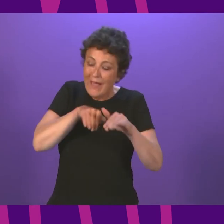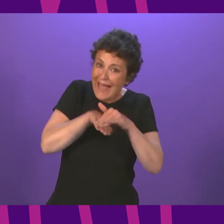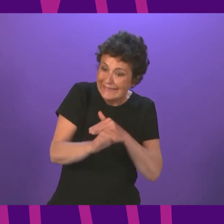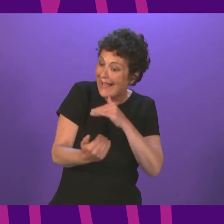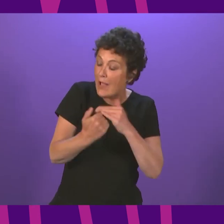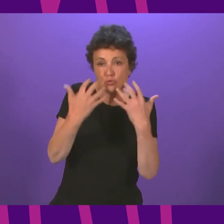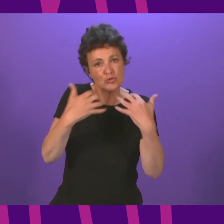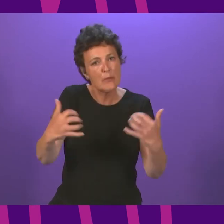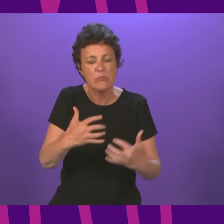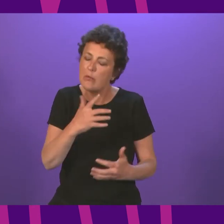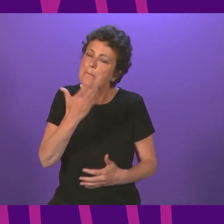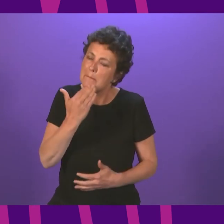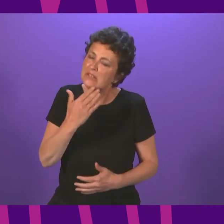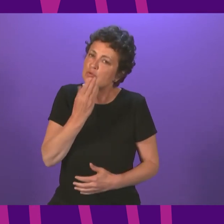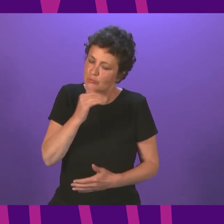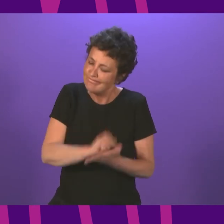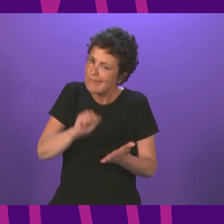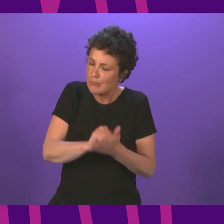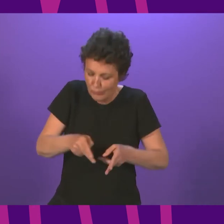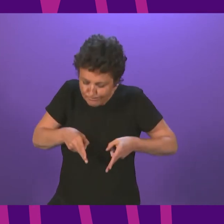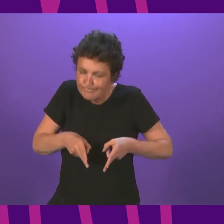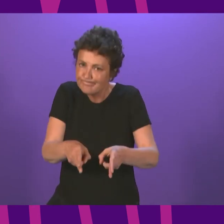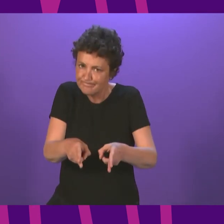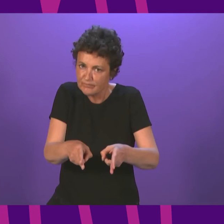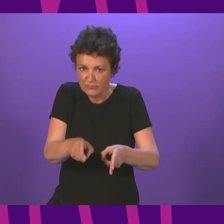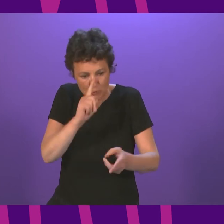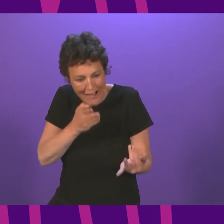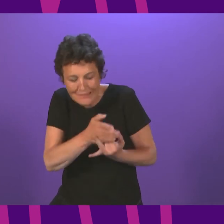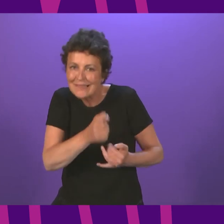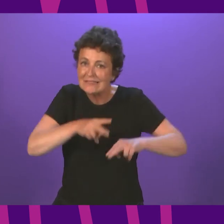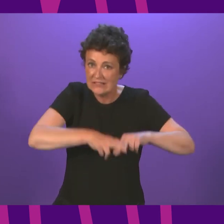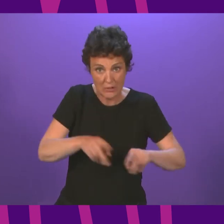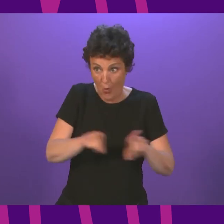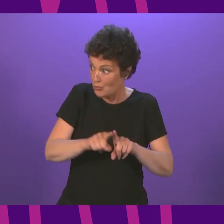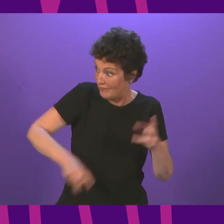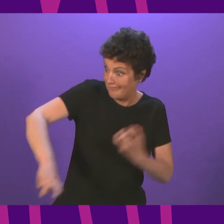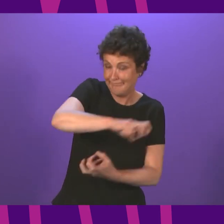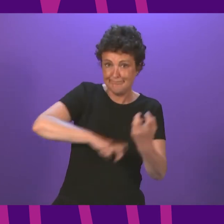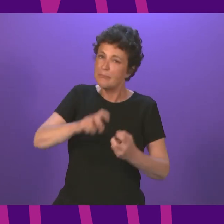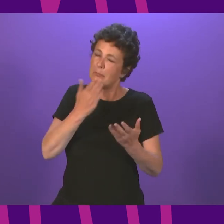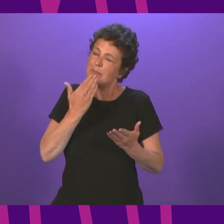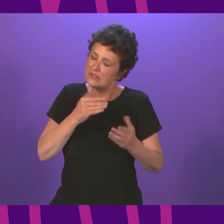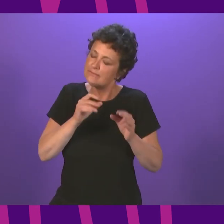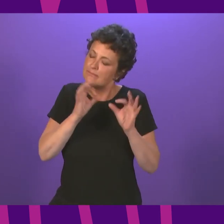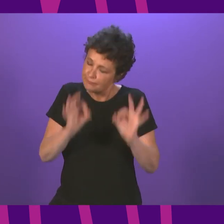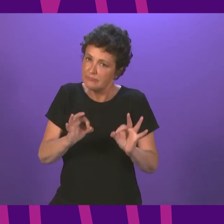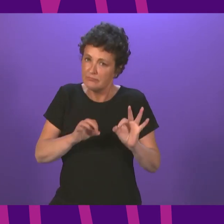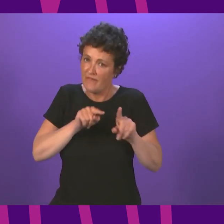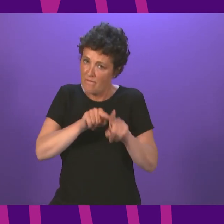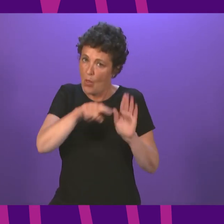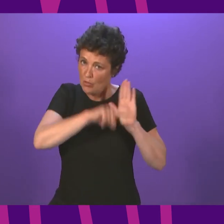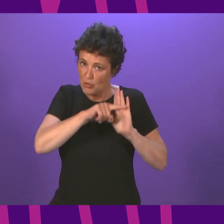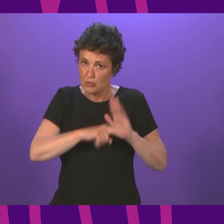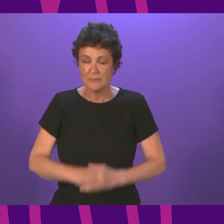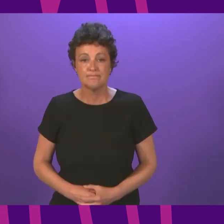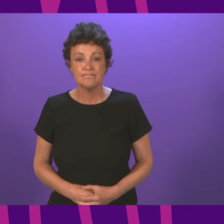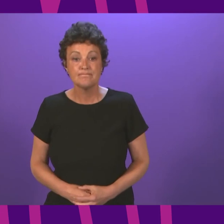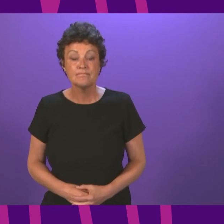during the past couple of days has been characterised by an entirely reasonably argument by the